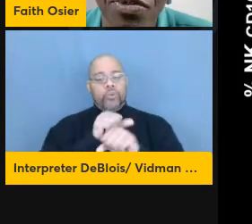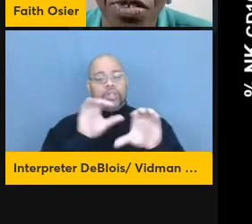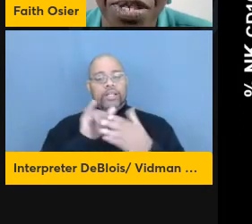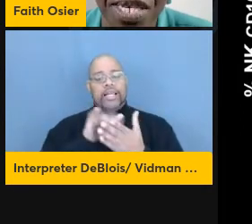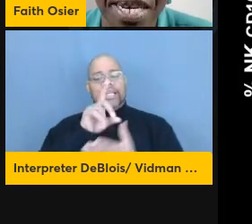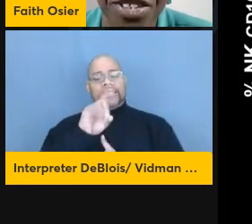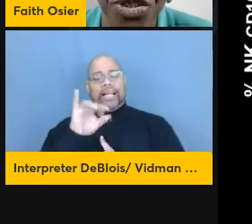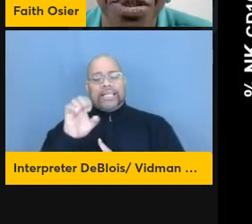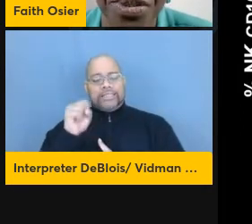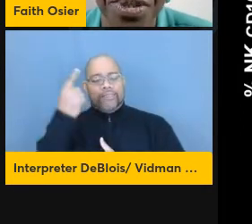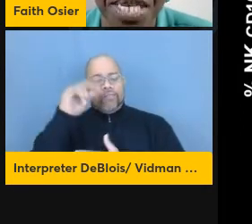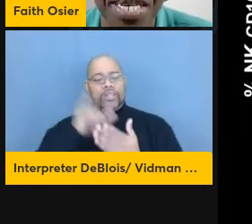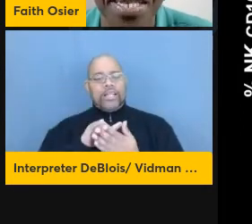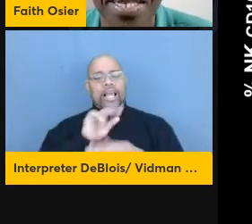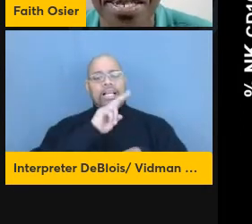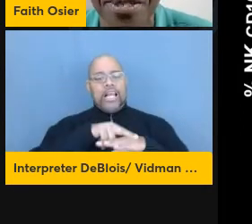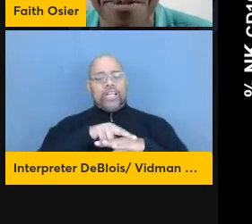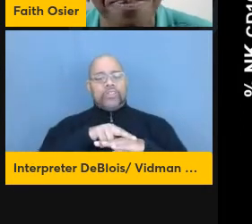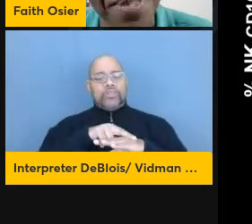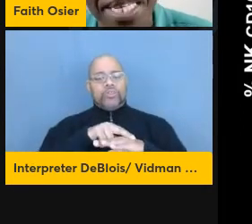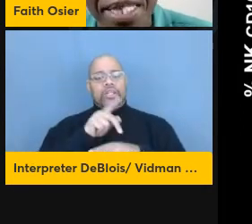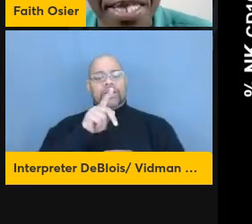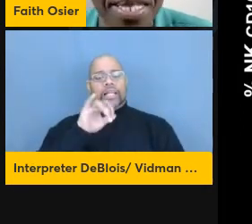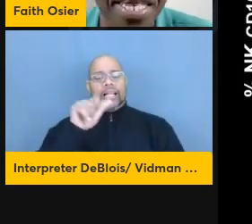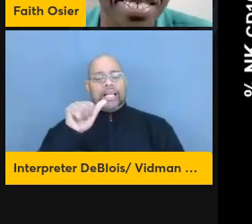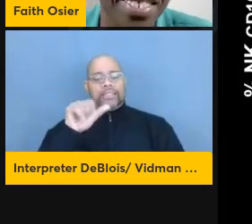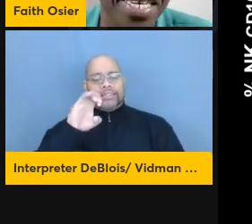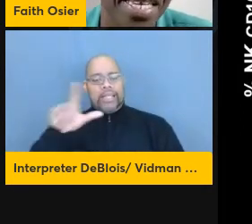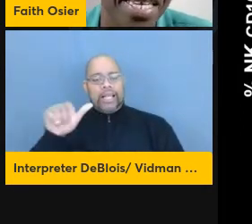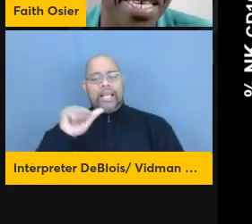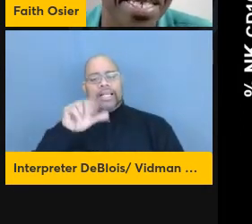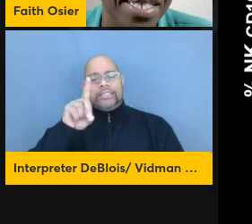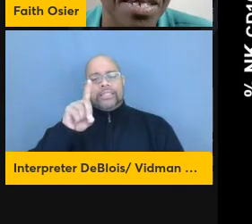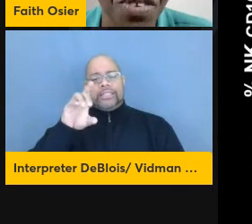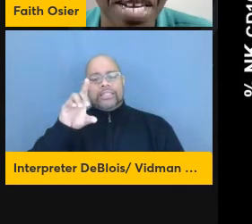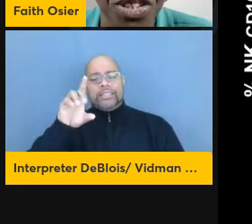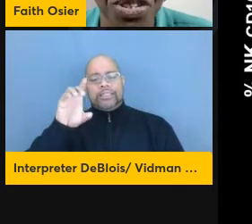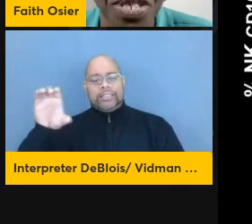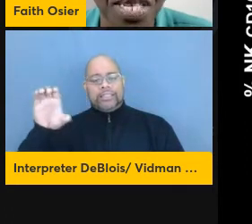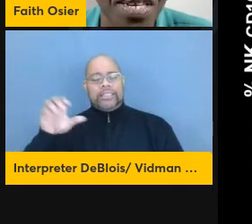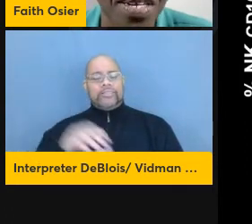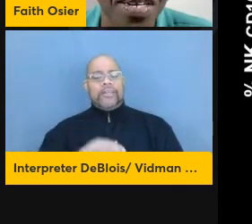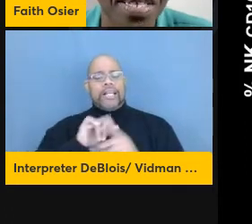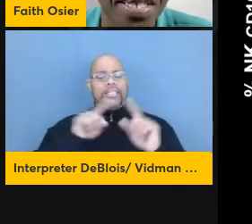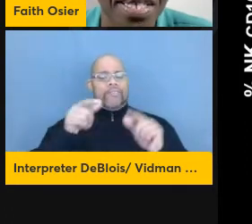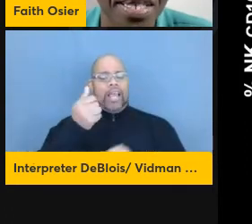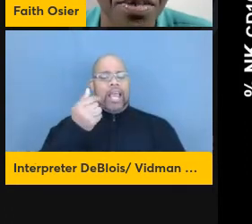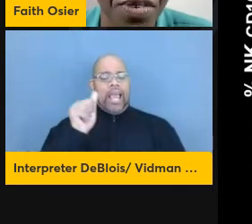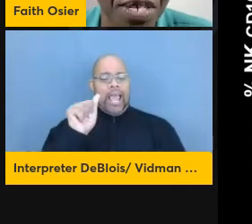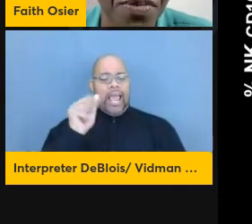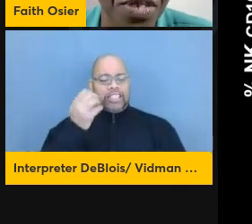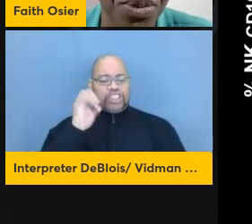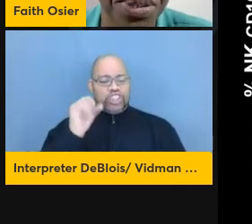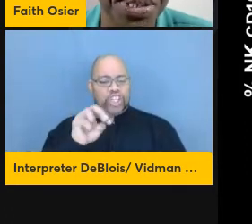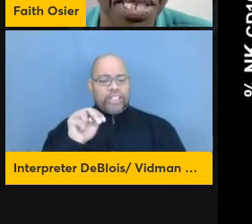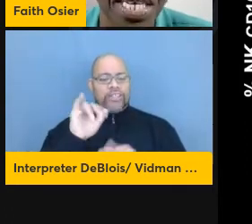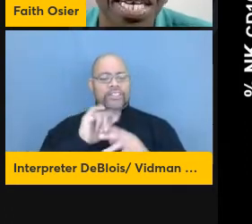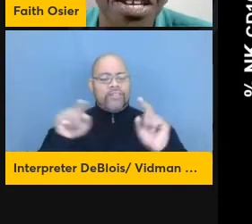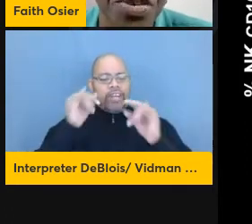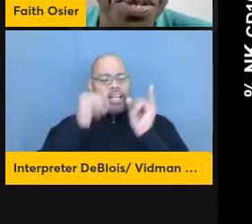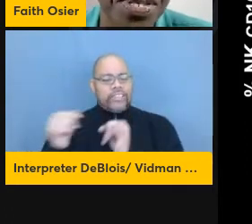for the natural killer cell ADCC assay, these are different antigens here and these are different individuals. And you can